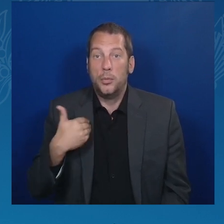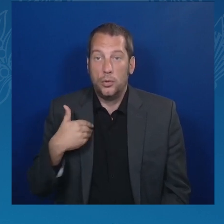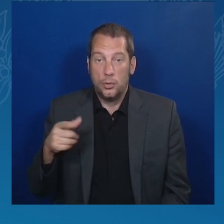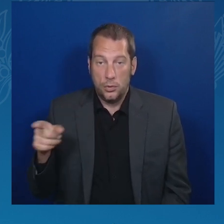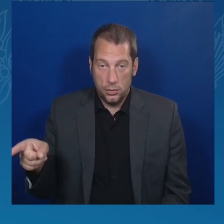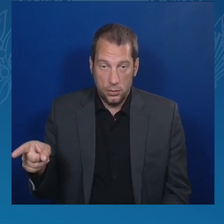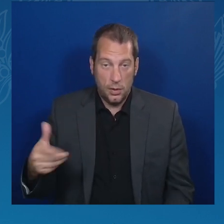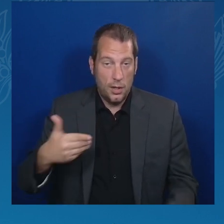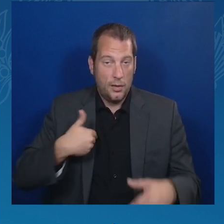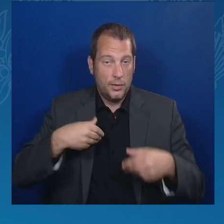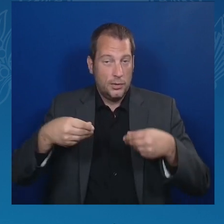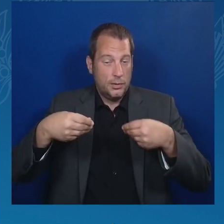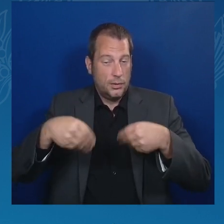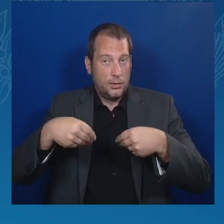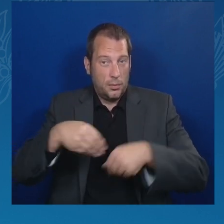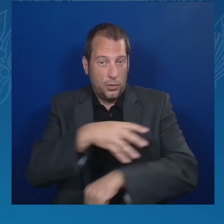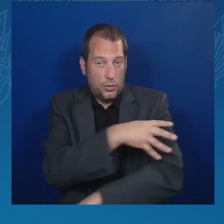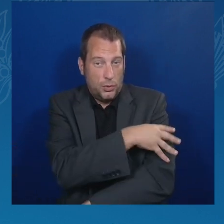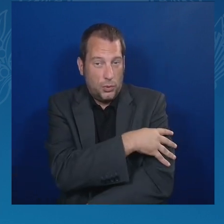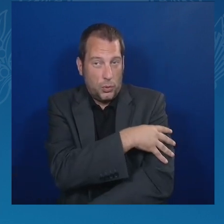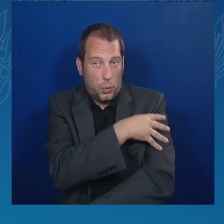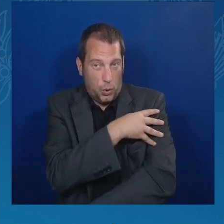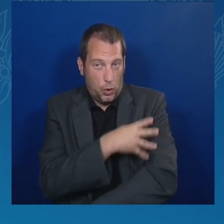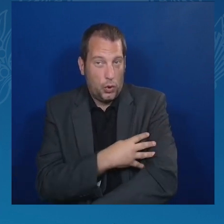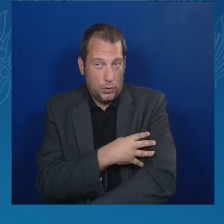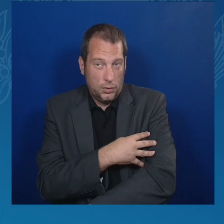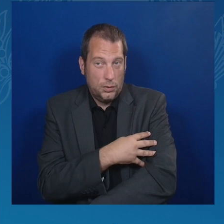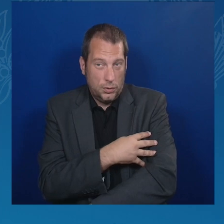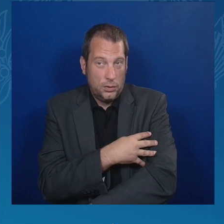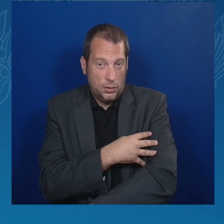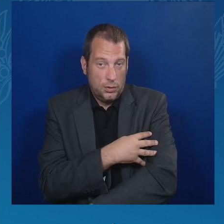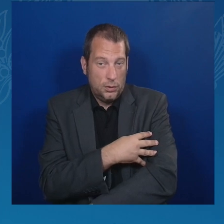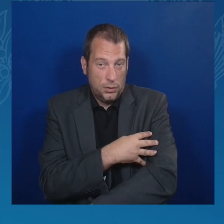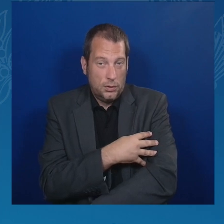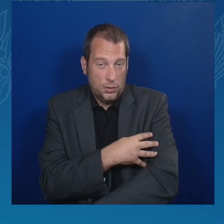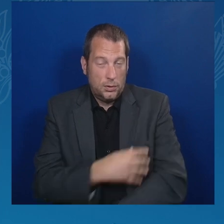of the United States of America, Kamala Harris.